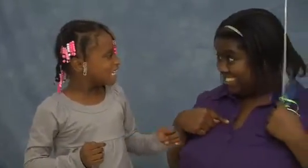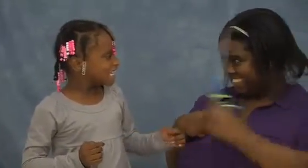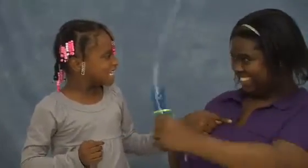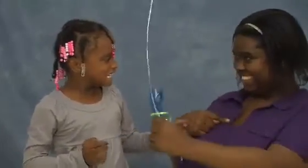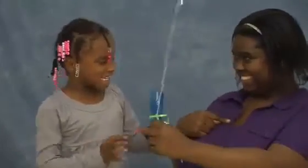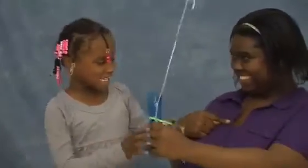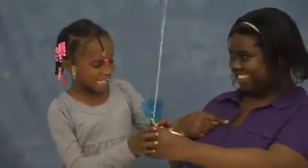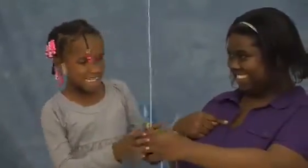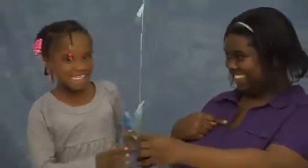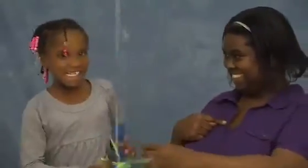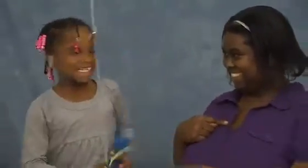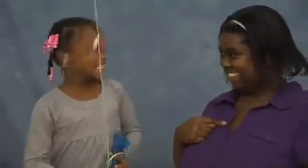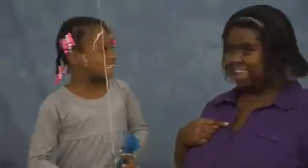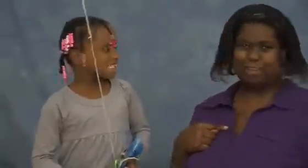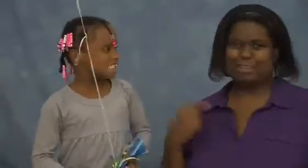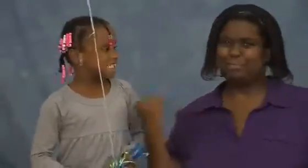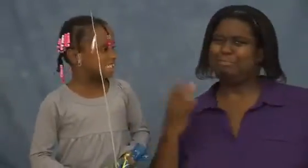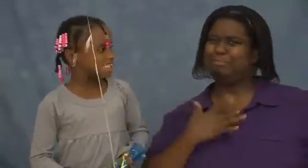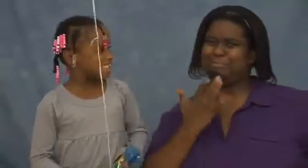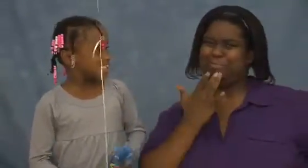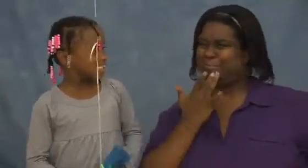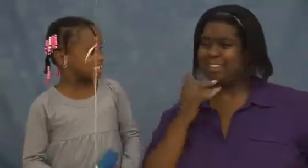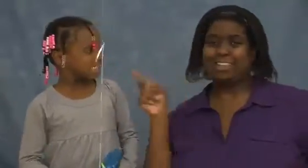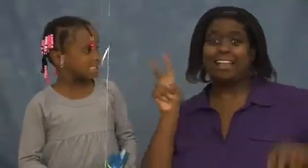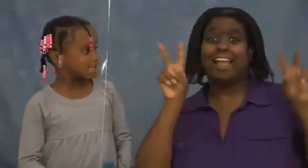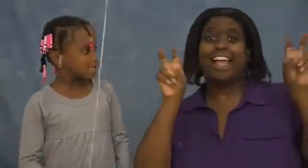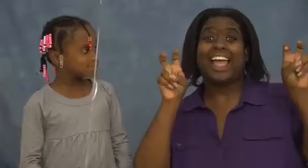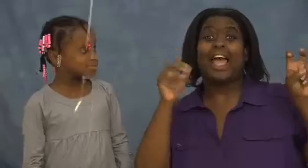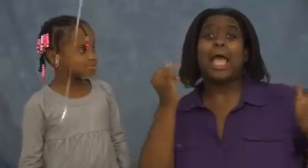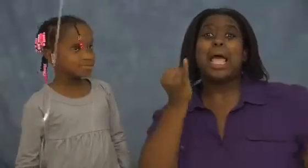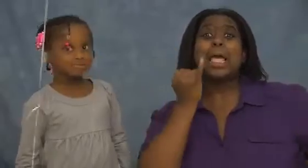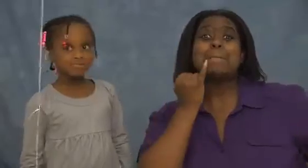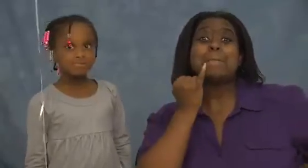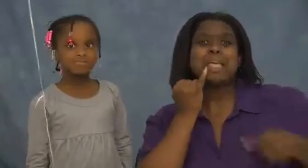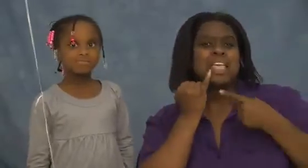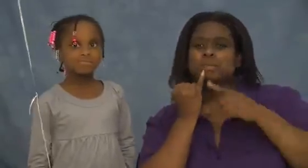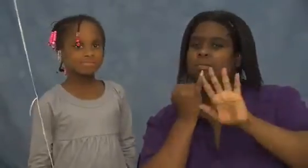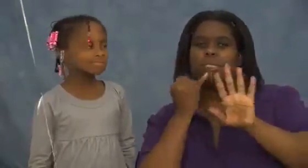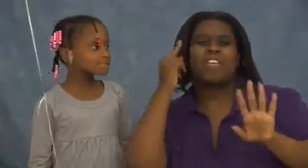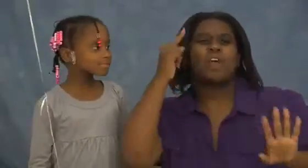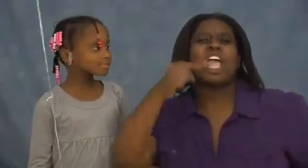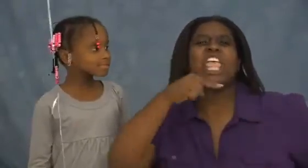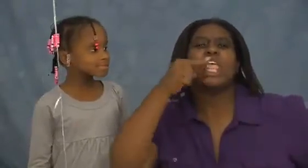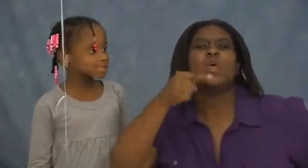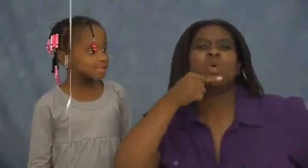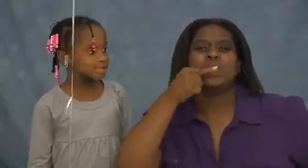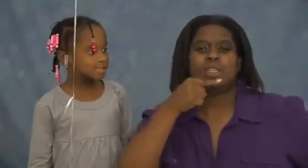Khyianna: Yes. Cassie: She's my favorite! This is not her sign, thats for hearing people.